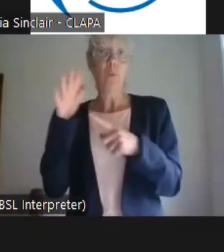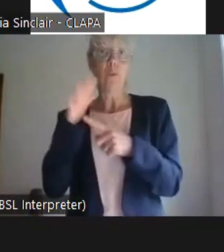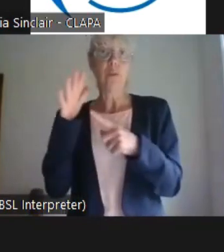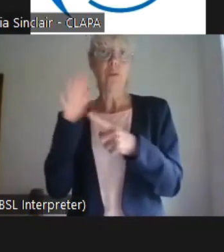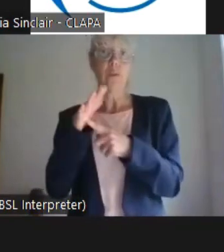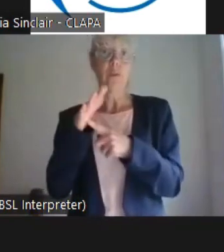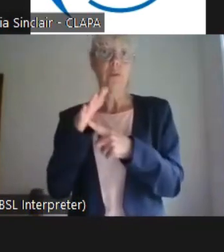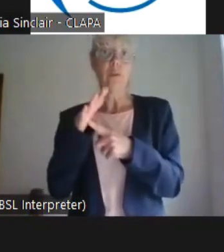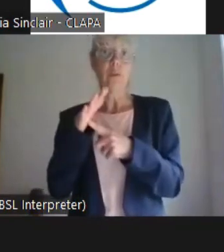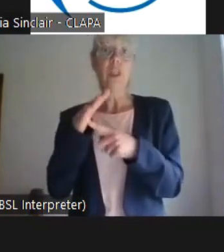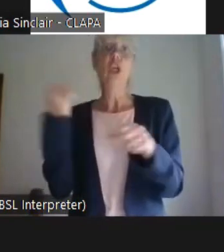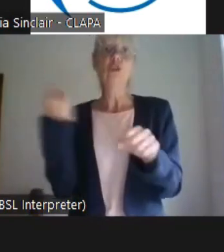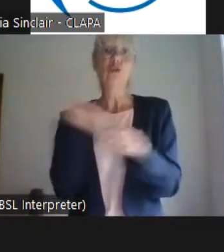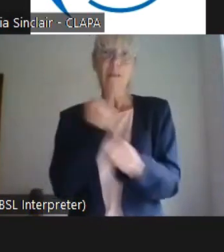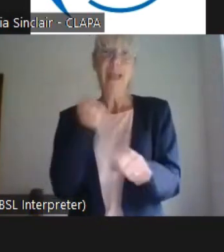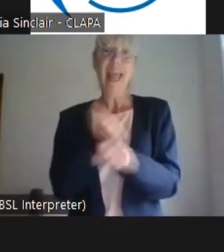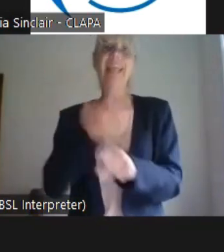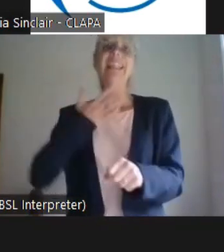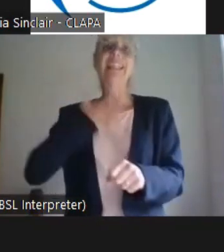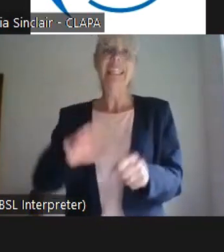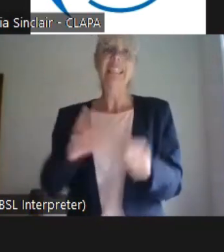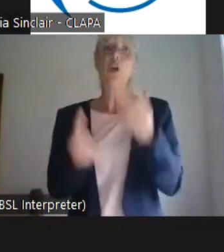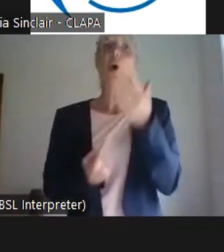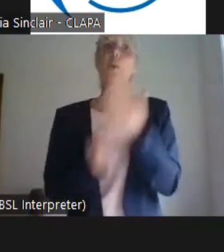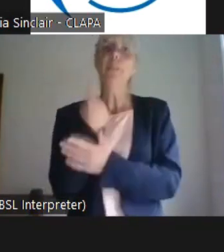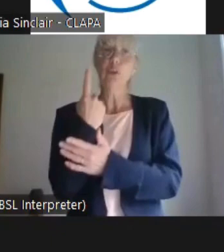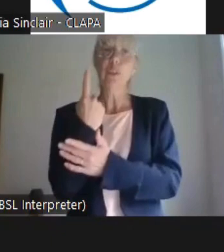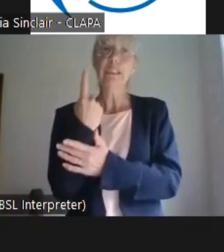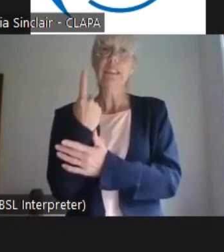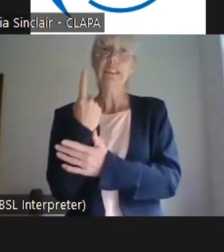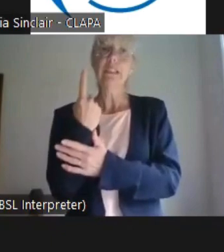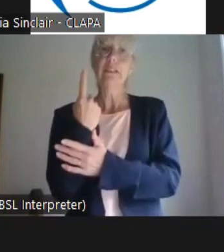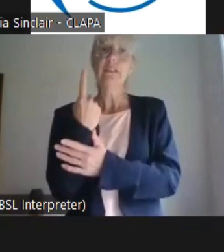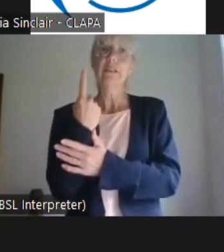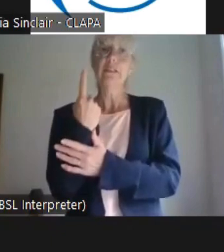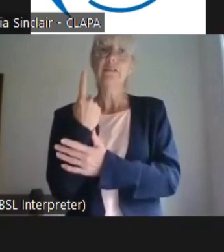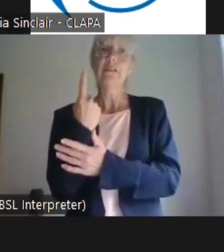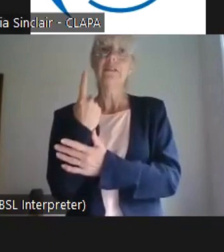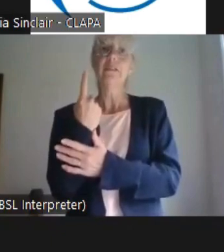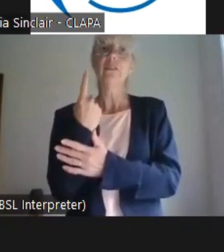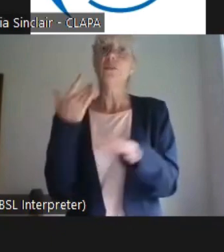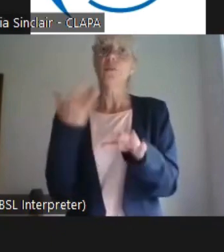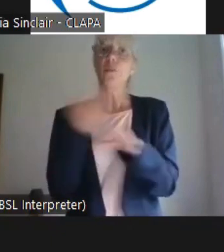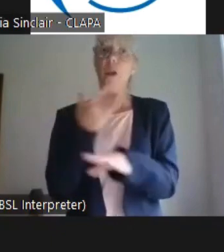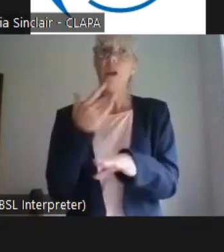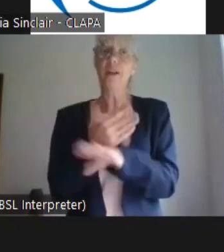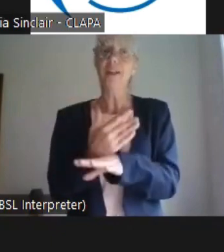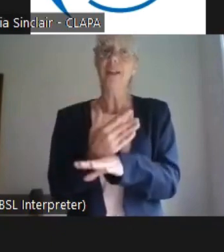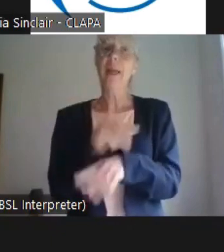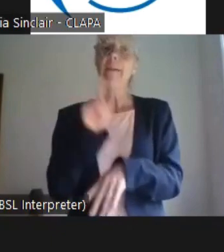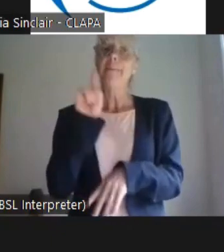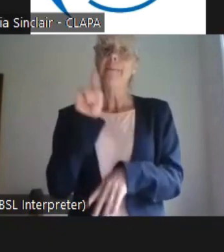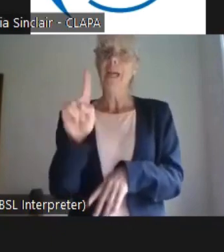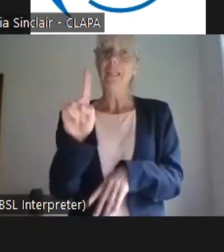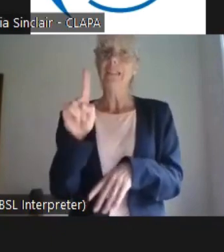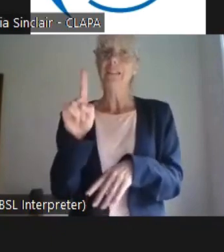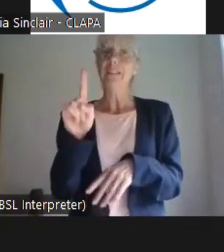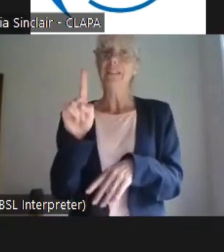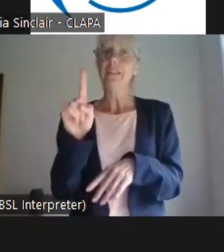a chance to to work and only if potentially there are concerns about chronic middle ear